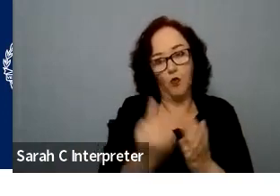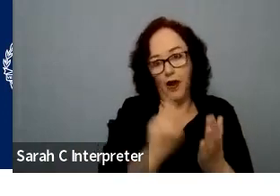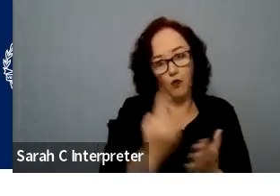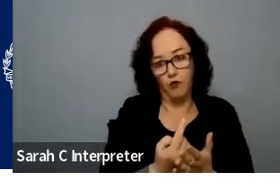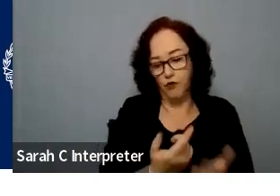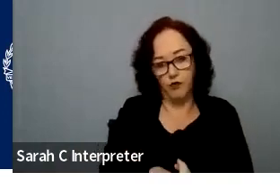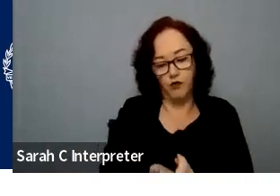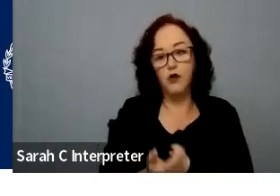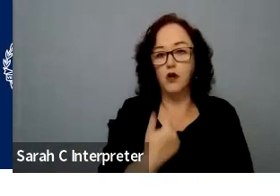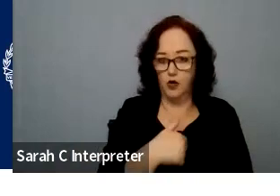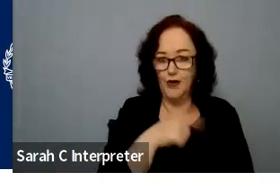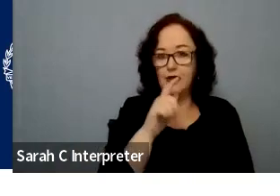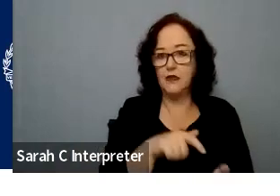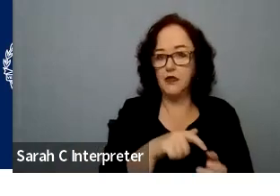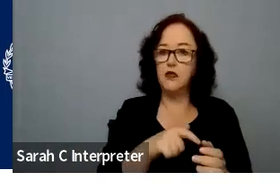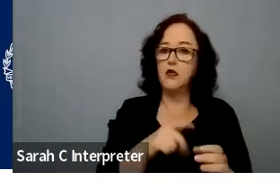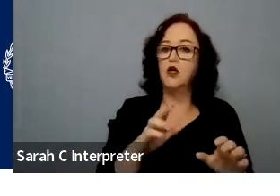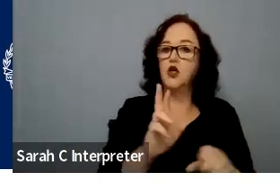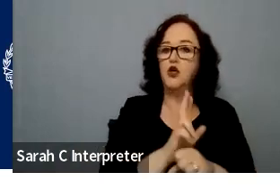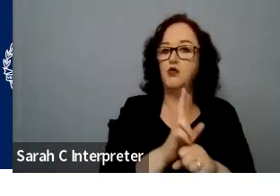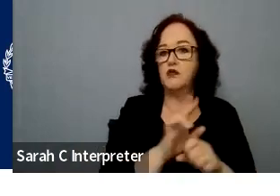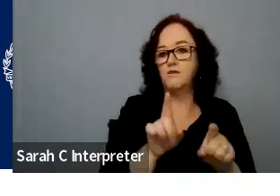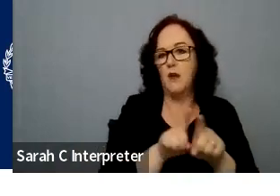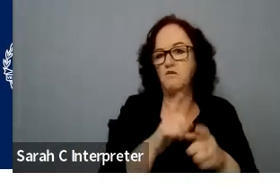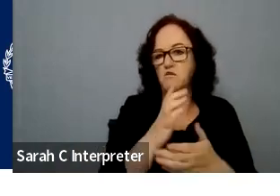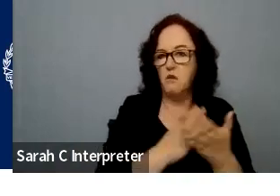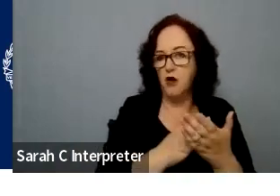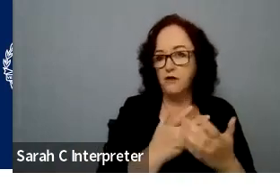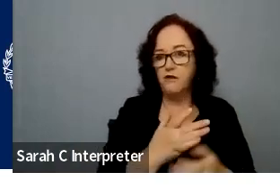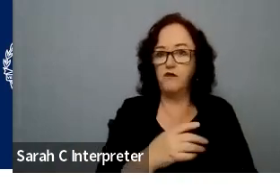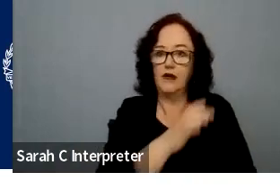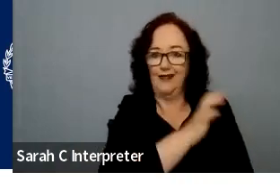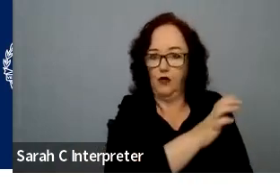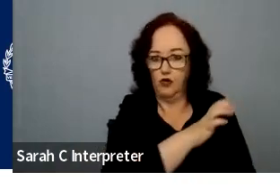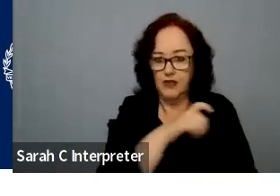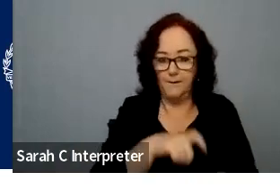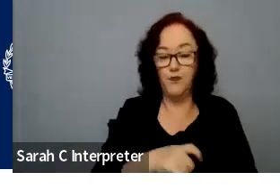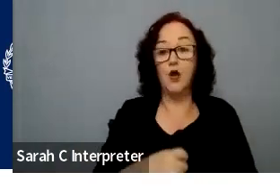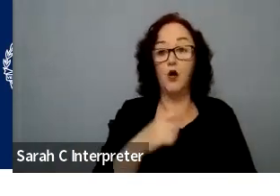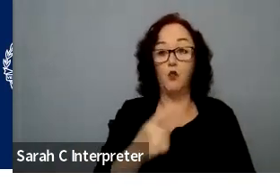part of clinical time and so one of the faculty members lined up all the people who worked with